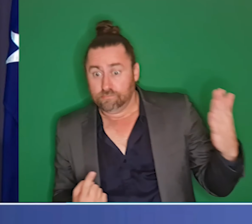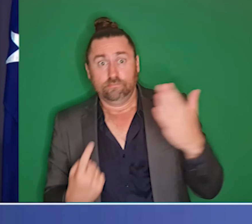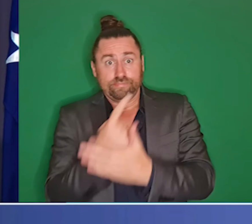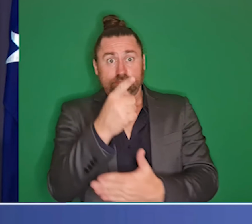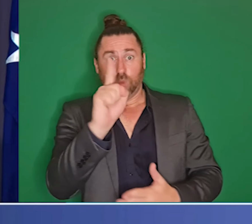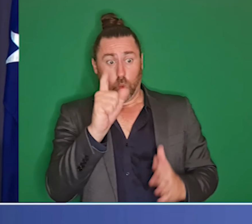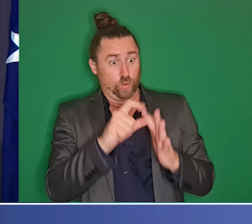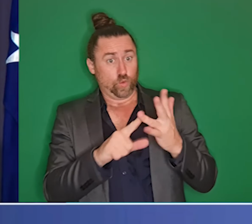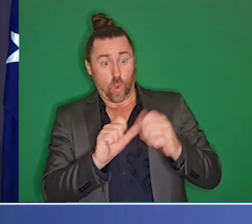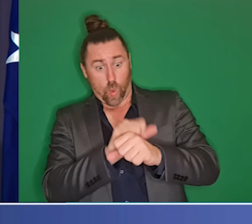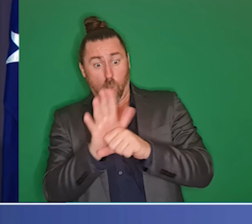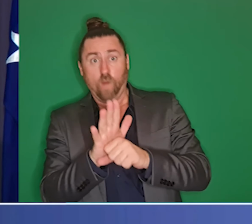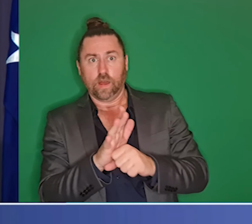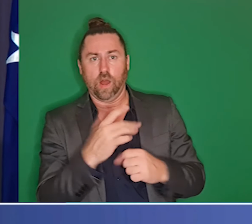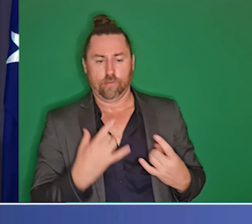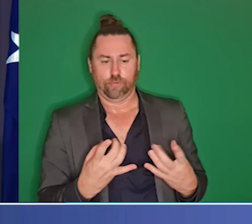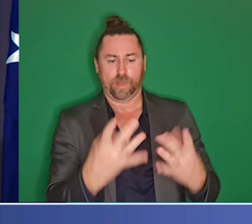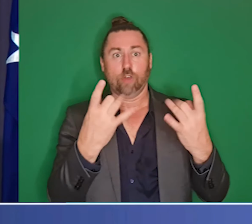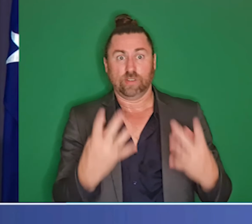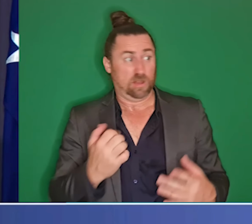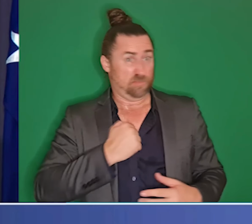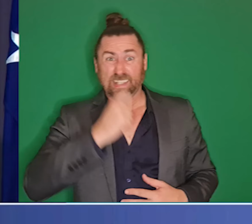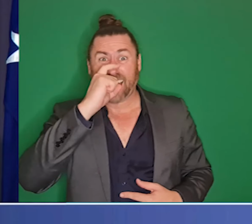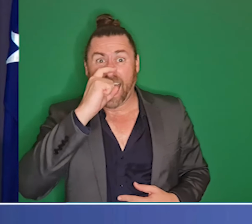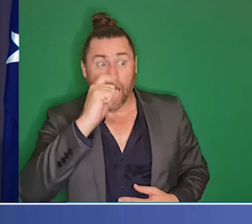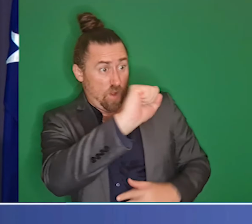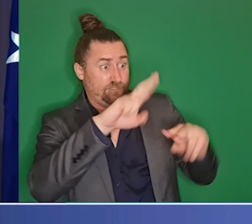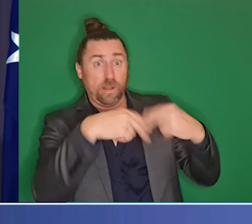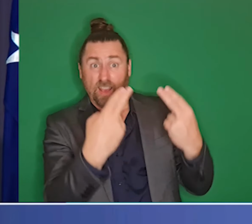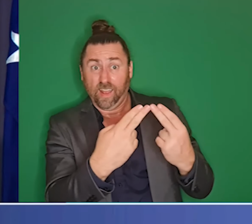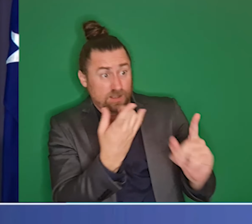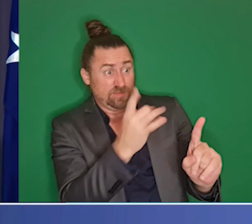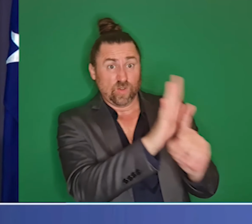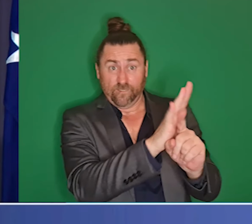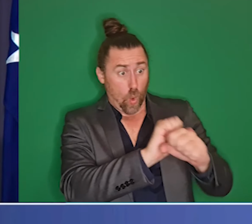My sister and her whole family came down with COVID this week, and so they were prepared.